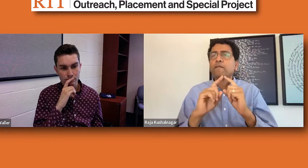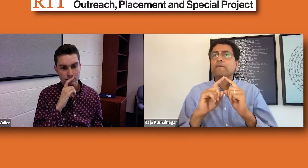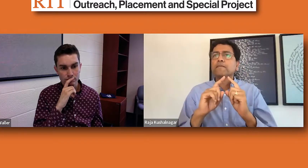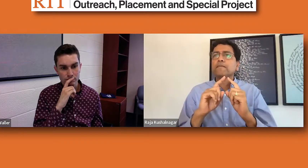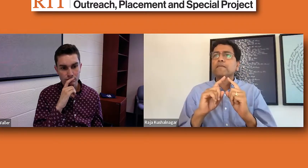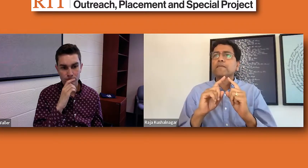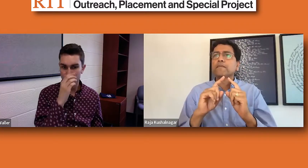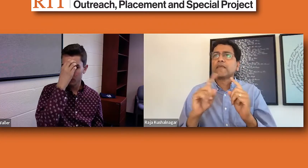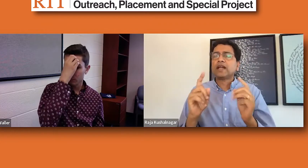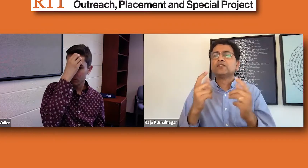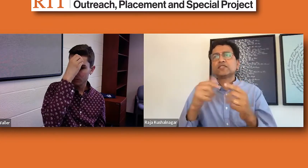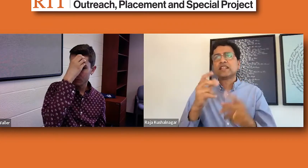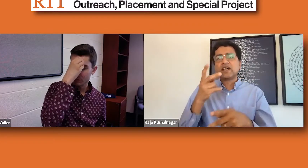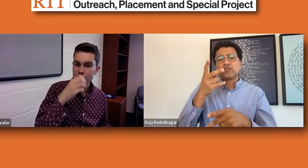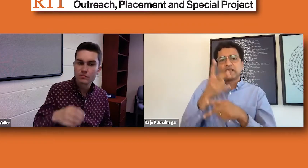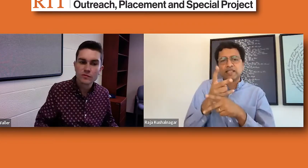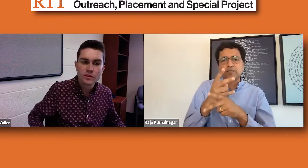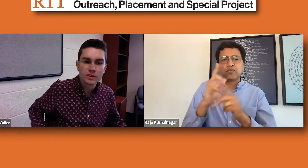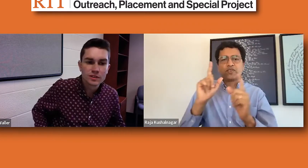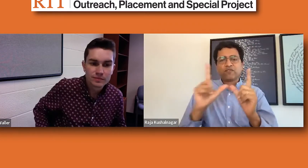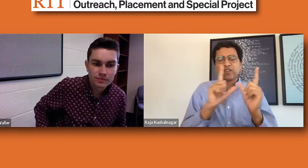But at the same time, you do have to keep